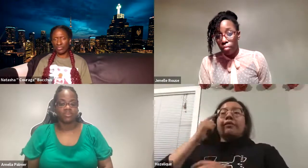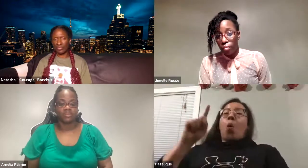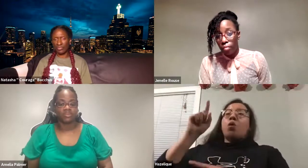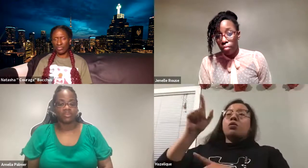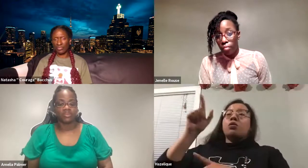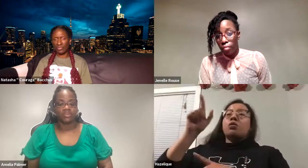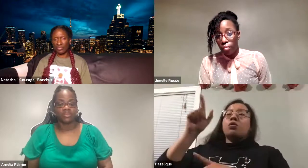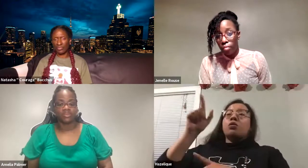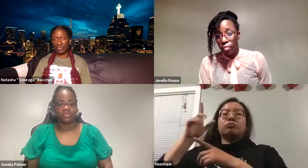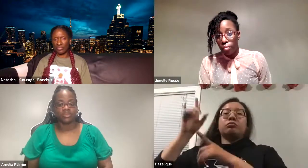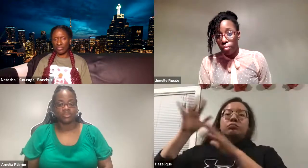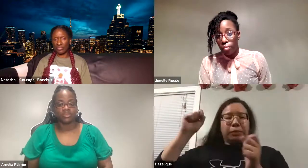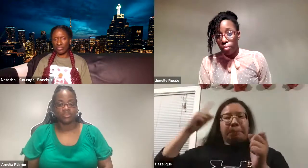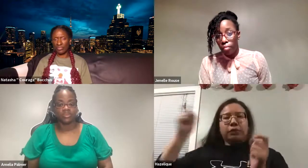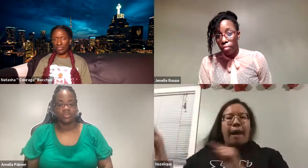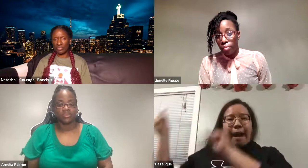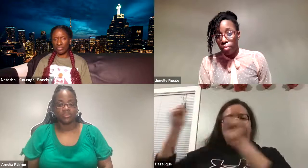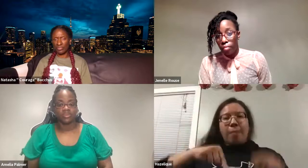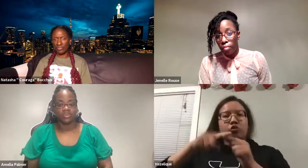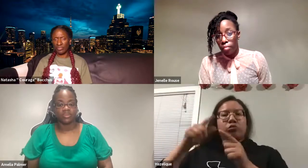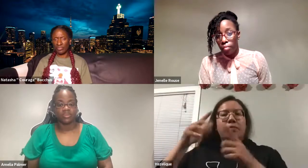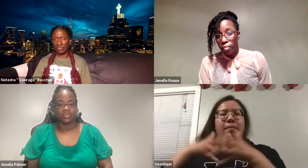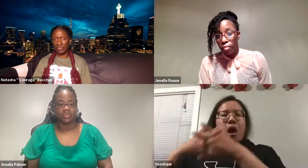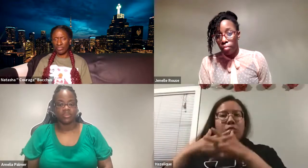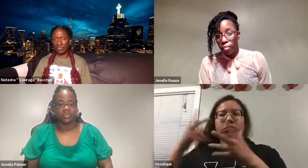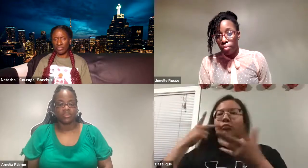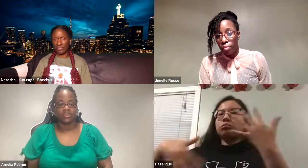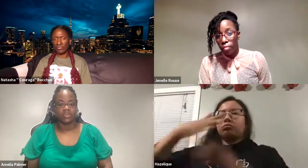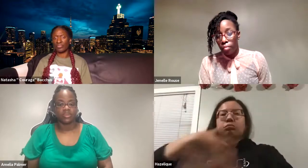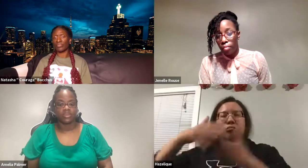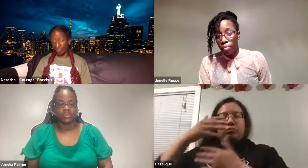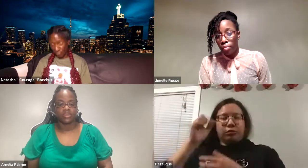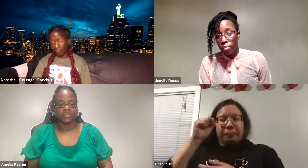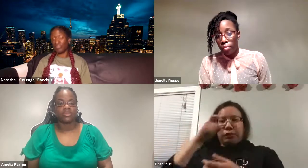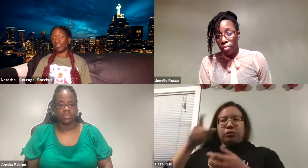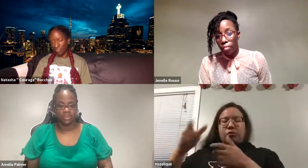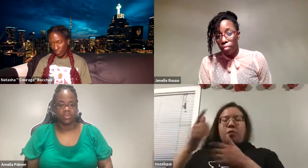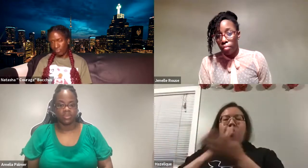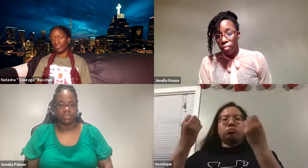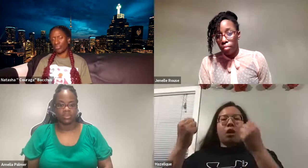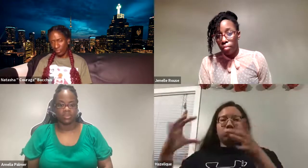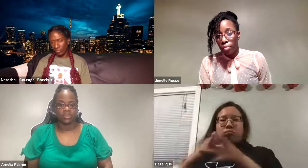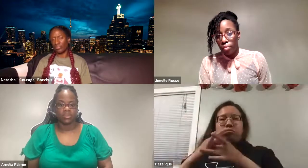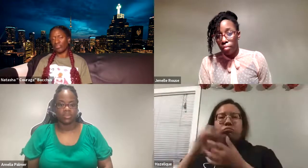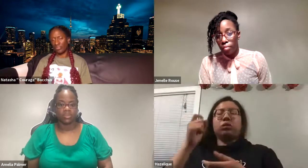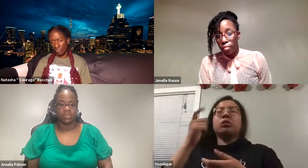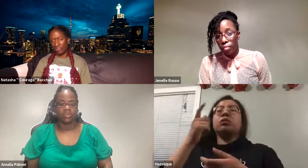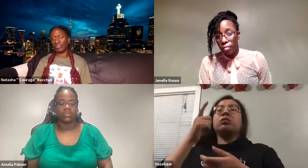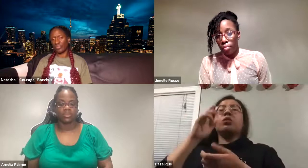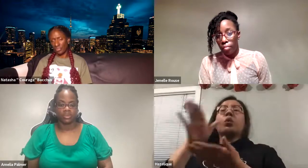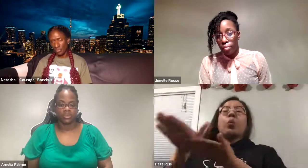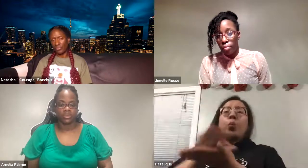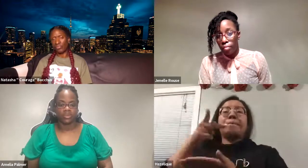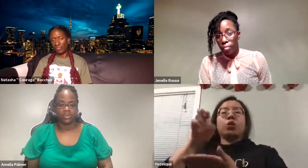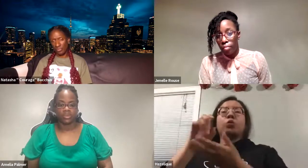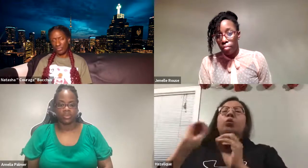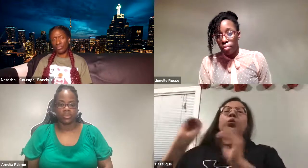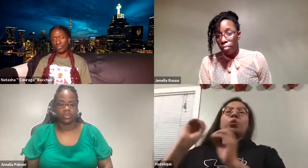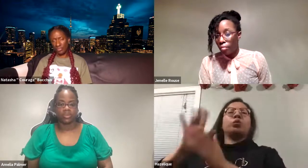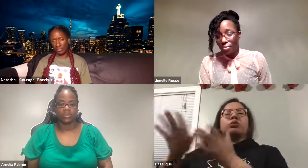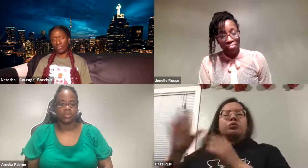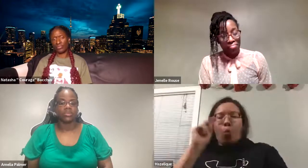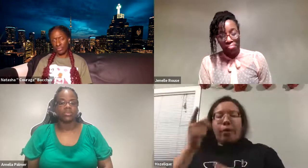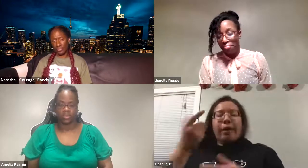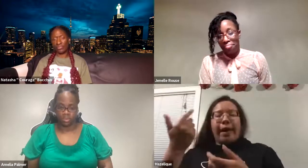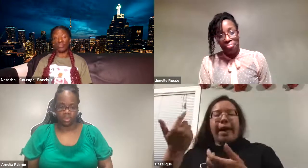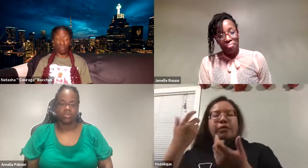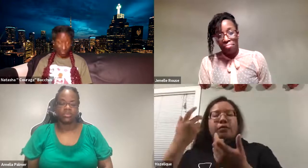the years. those are coming to the americas and if they brought their own sign languages